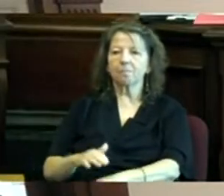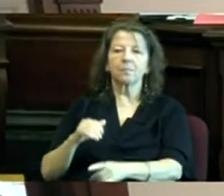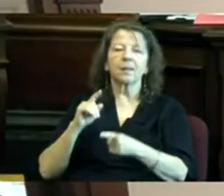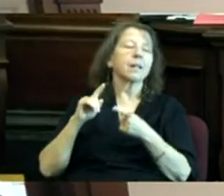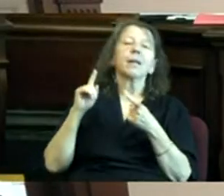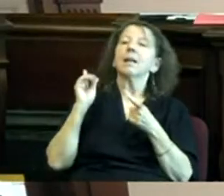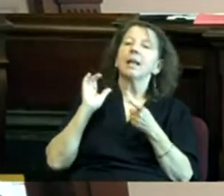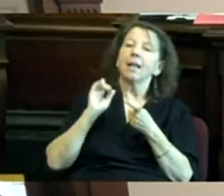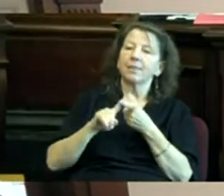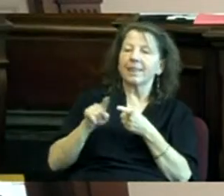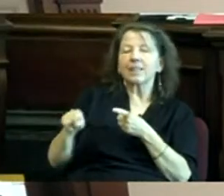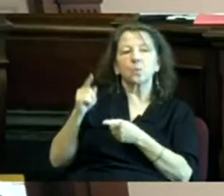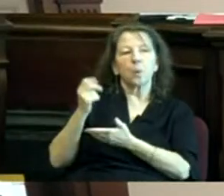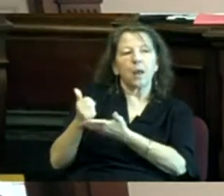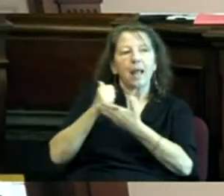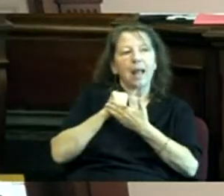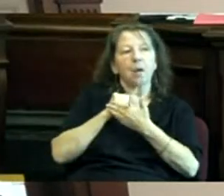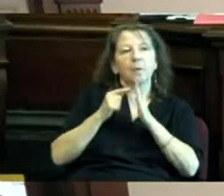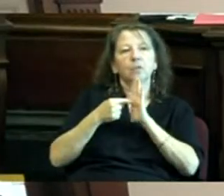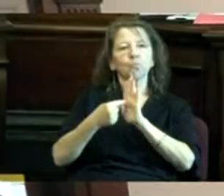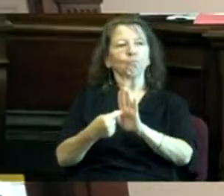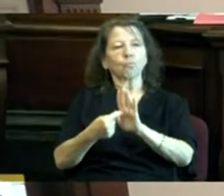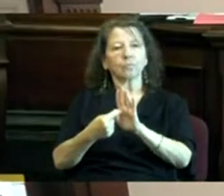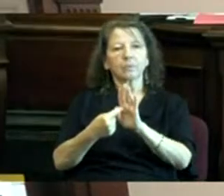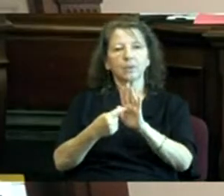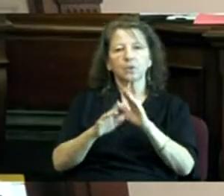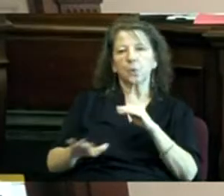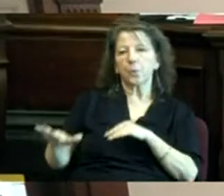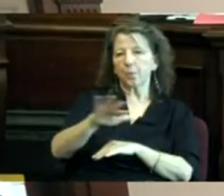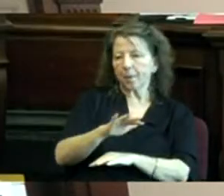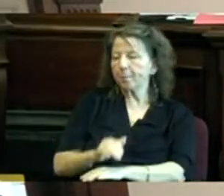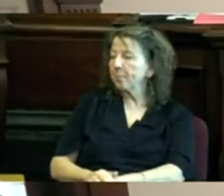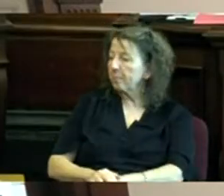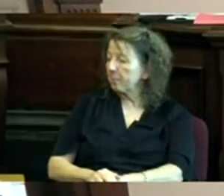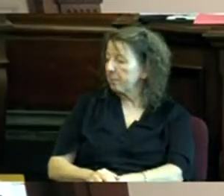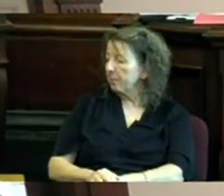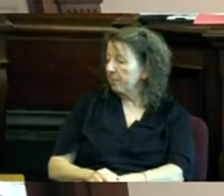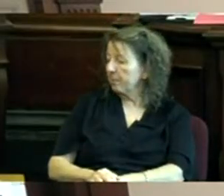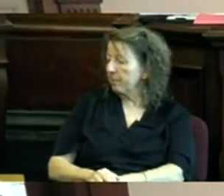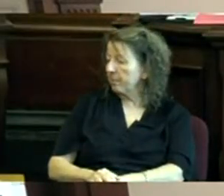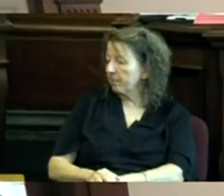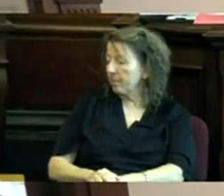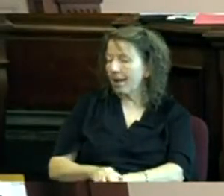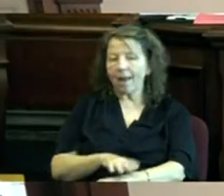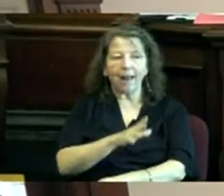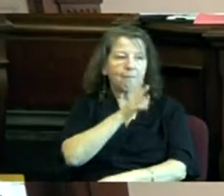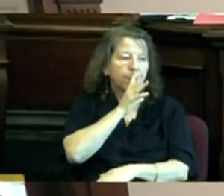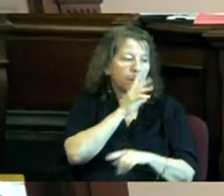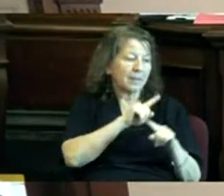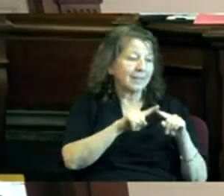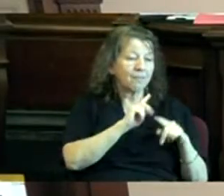Forest, given the small usage of it in the northeast, will set us